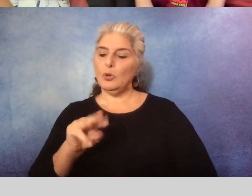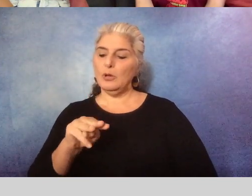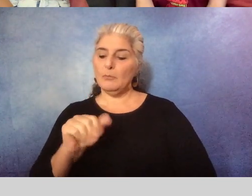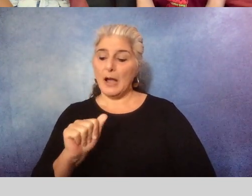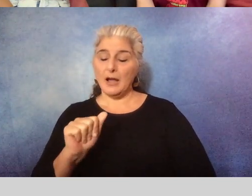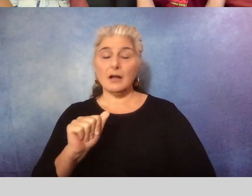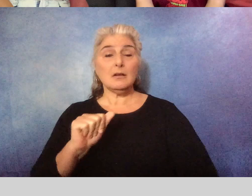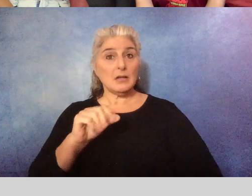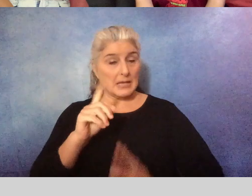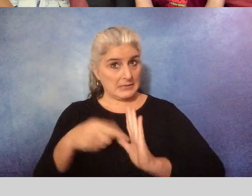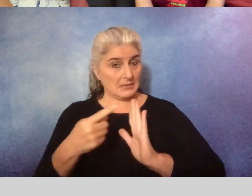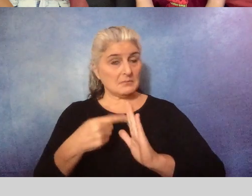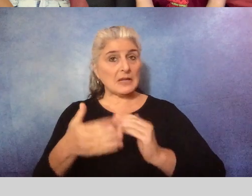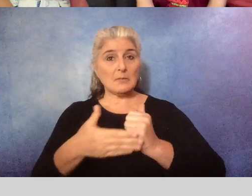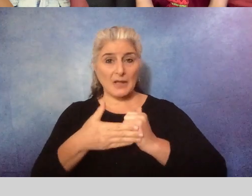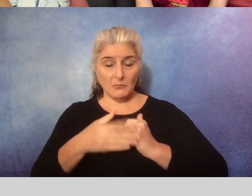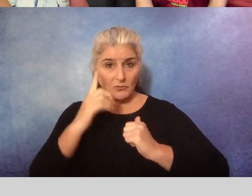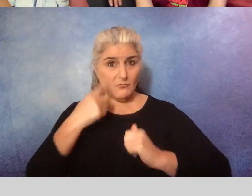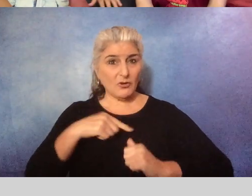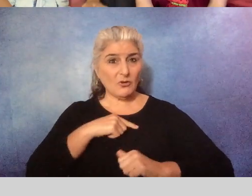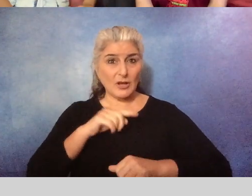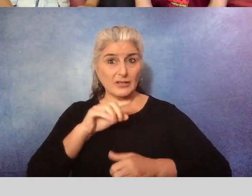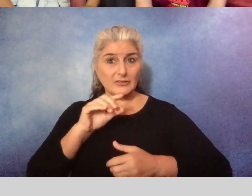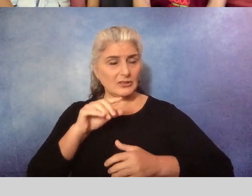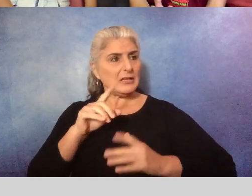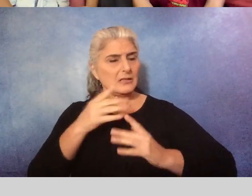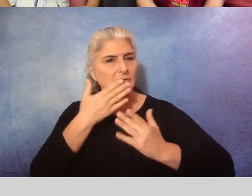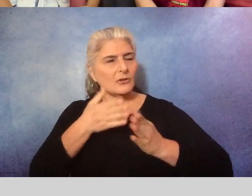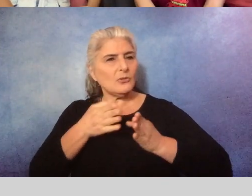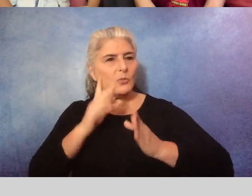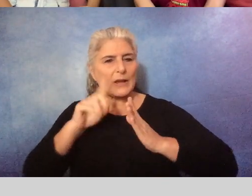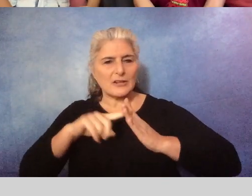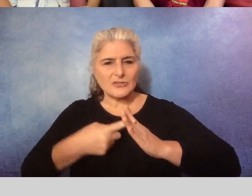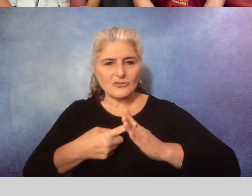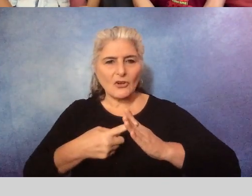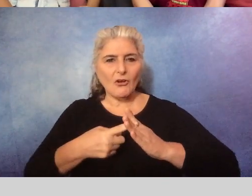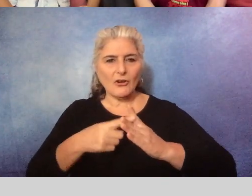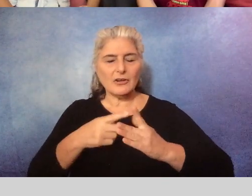and it's very useful for us to get started more easily.